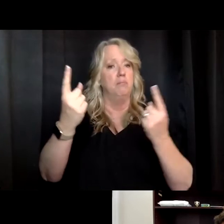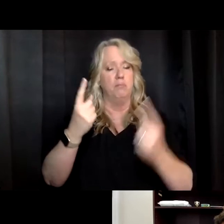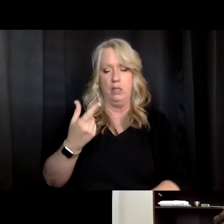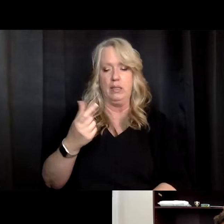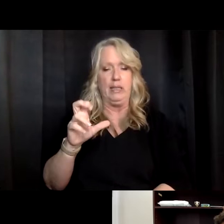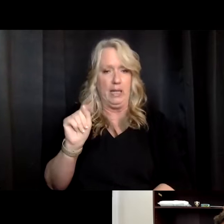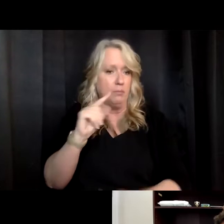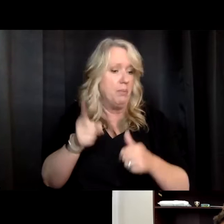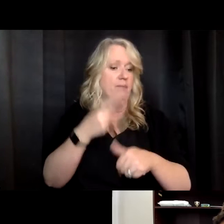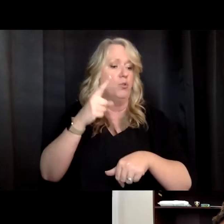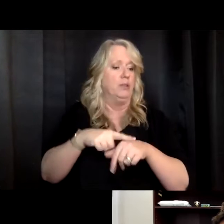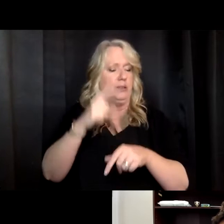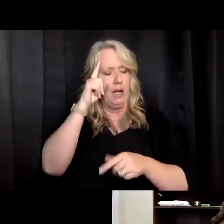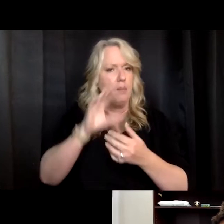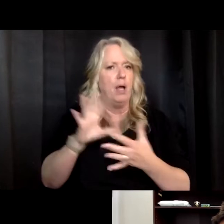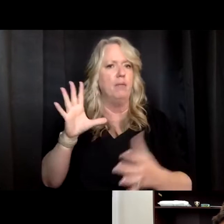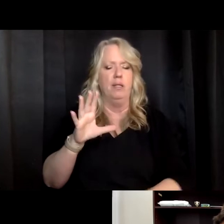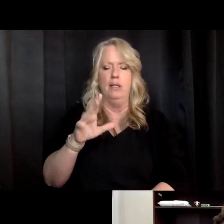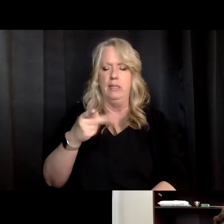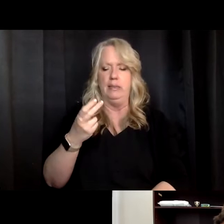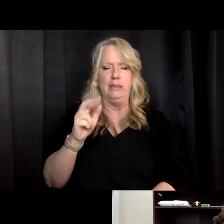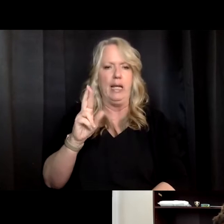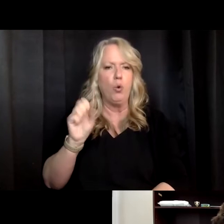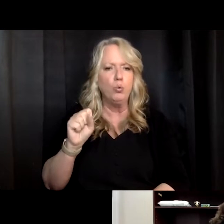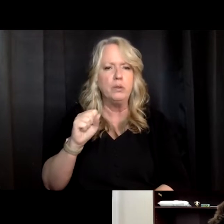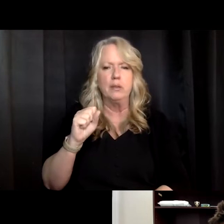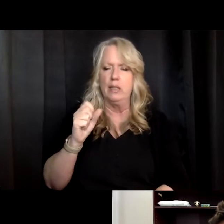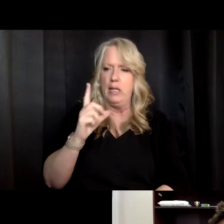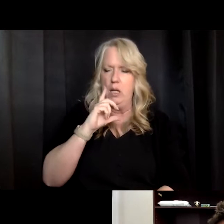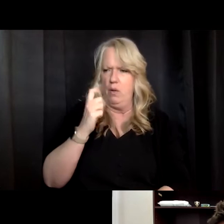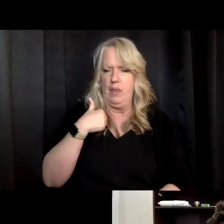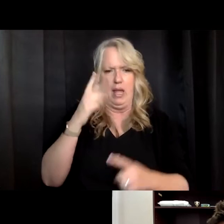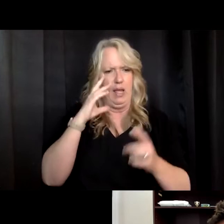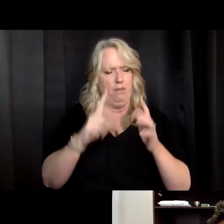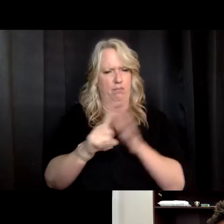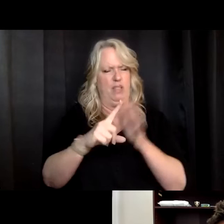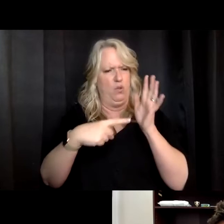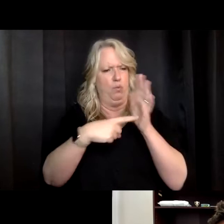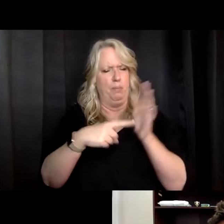. ONE OF THE THINGS WE OFTEN SEE AT CRISIS CENTERS . GUESTS COMING IN. HAVE A FIRST TIME EPISODE OF